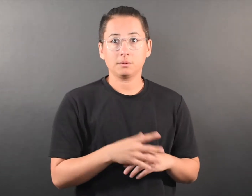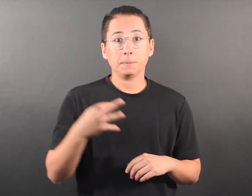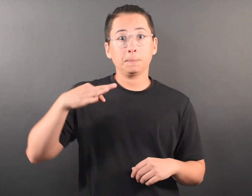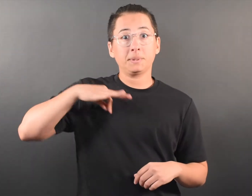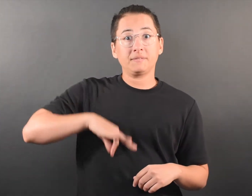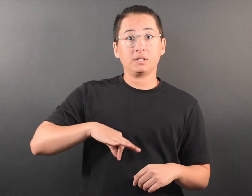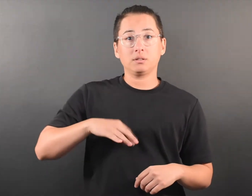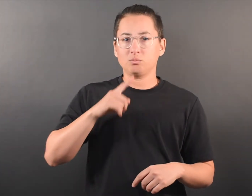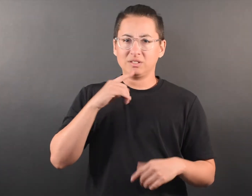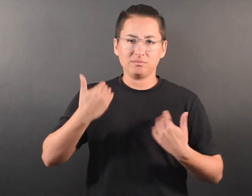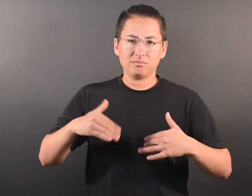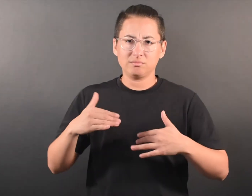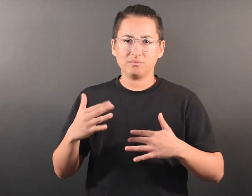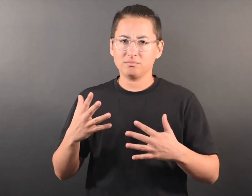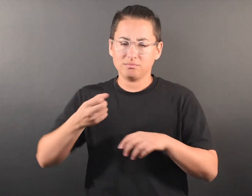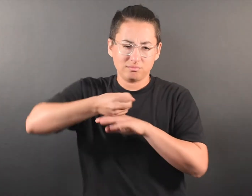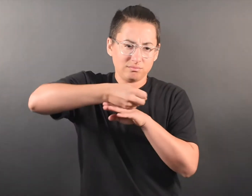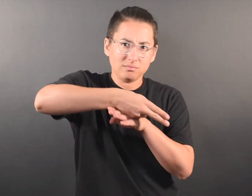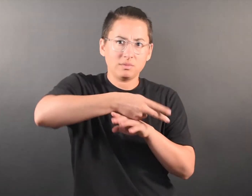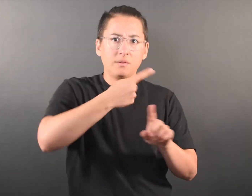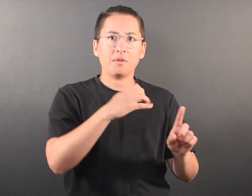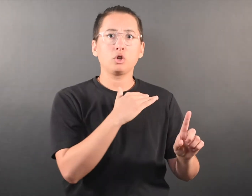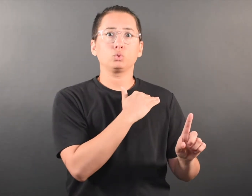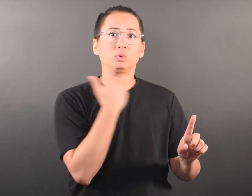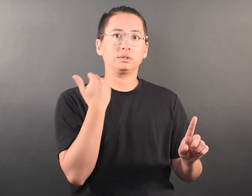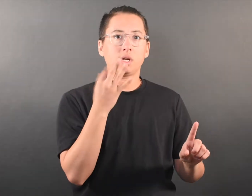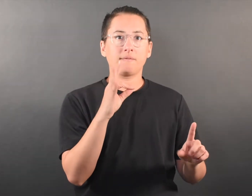The benefits certainly outweigh the risks in healthy people.